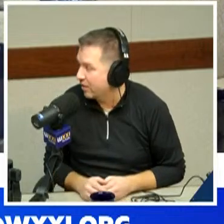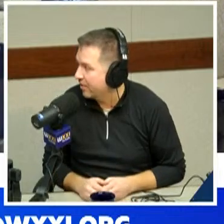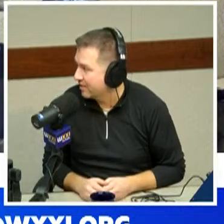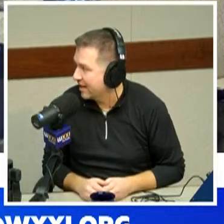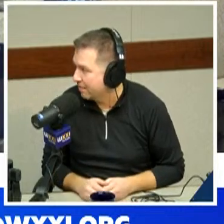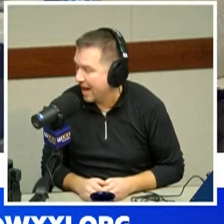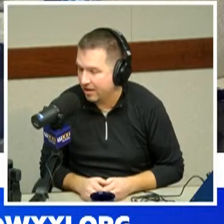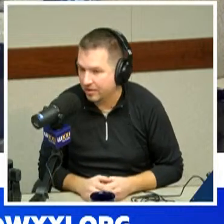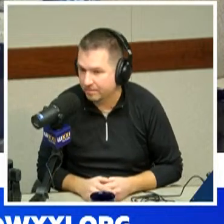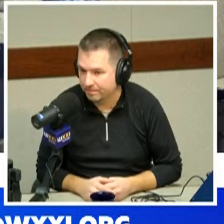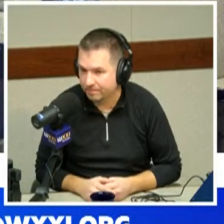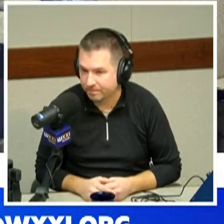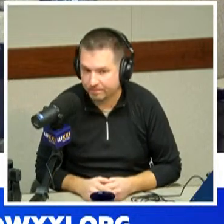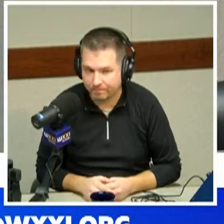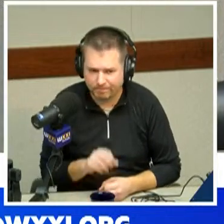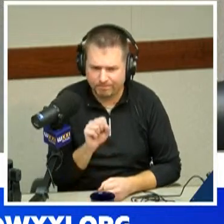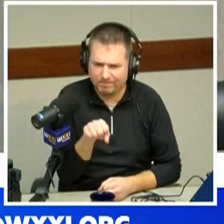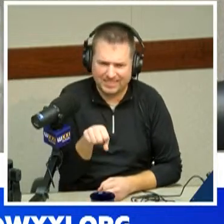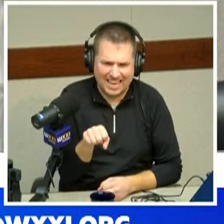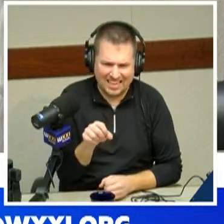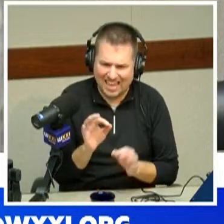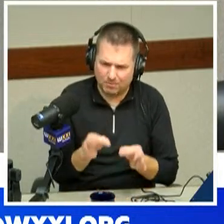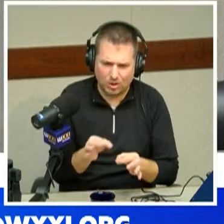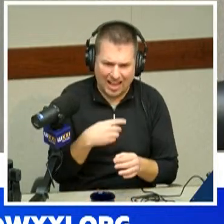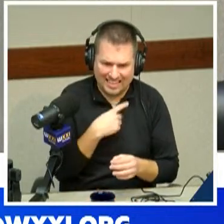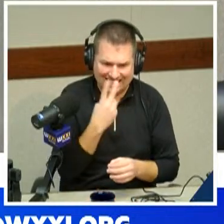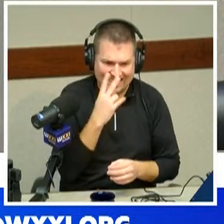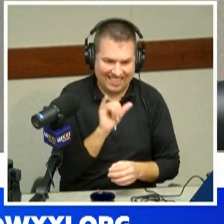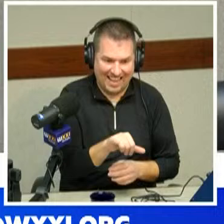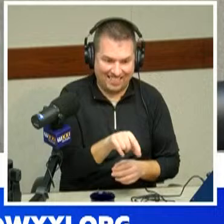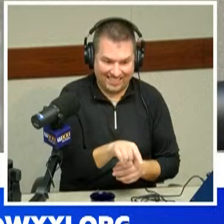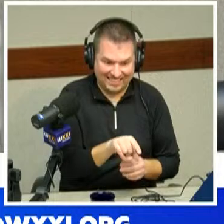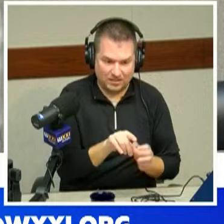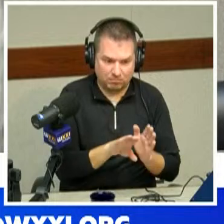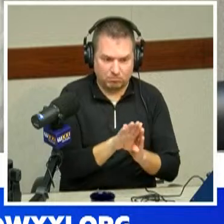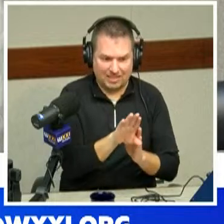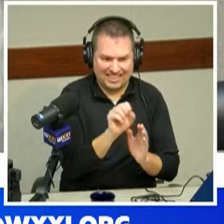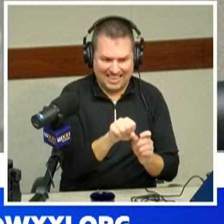in the same pattern yeah absolutely can definitely it's very apparent um I want to bring in another